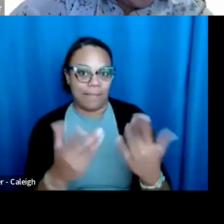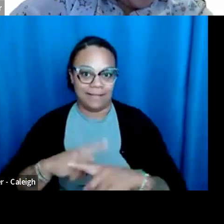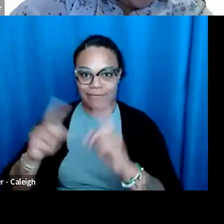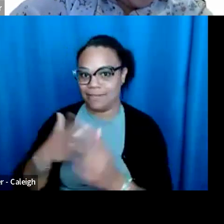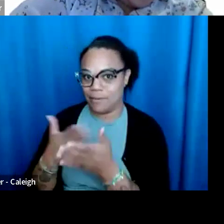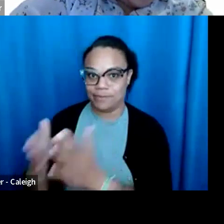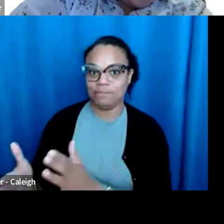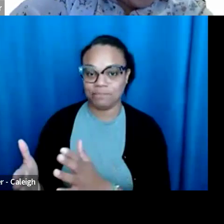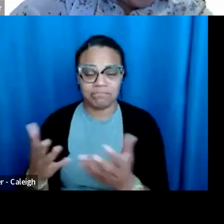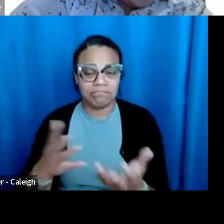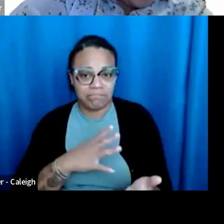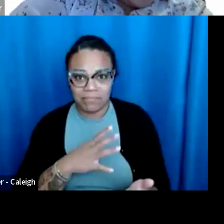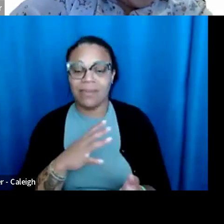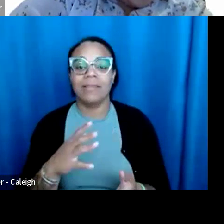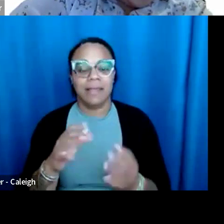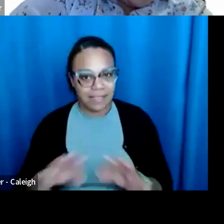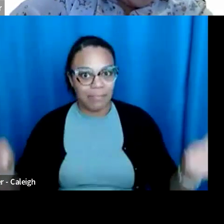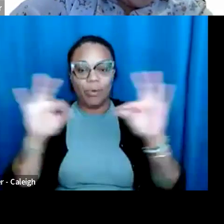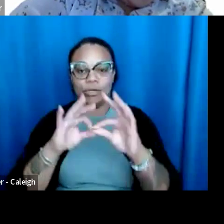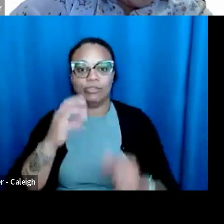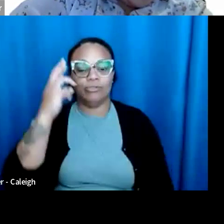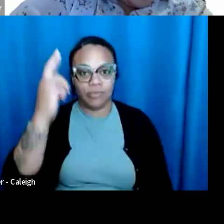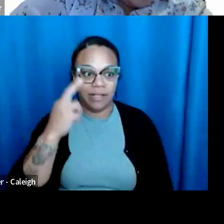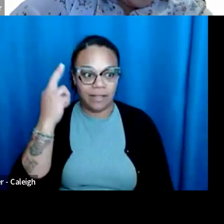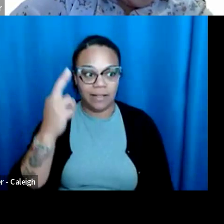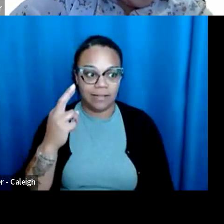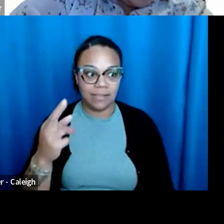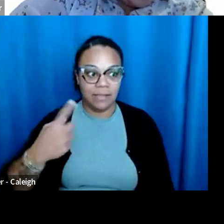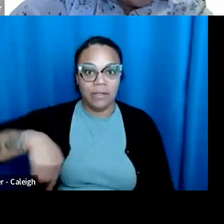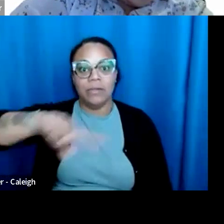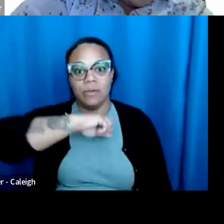But it's important to realize that we all have...